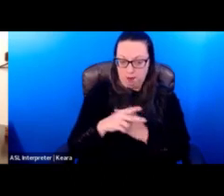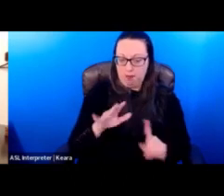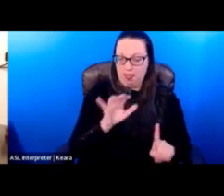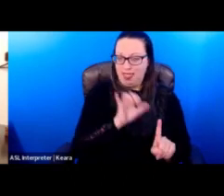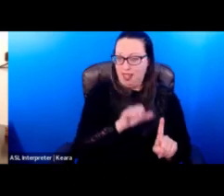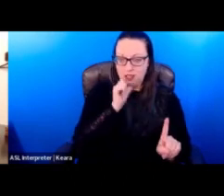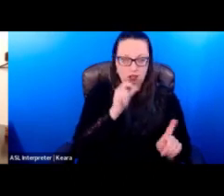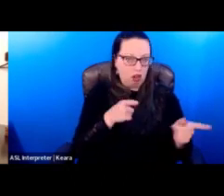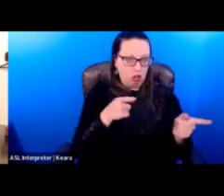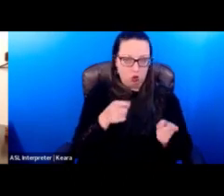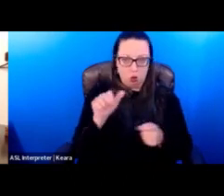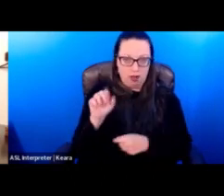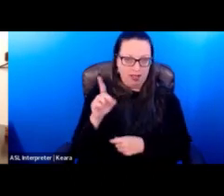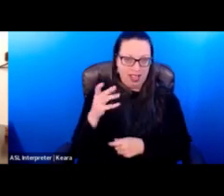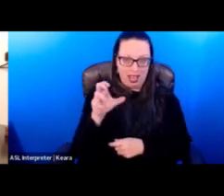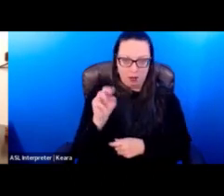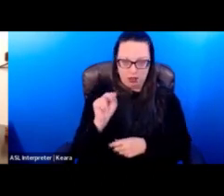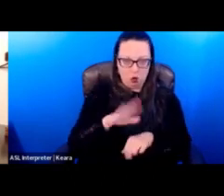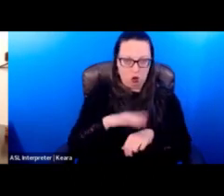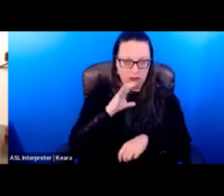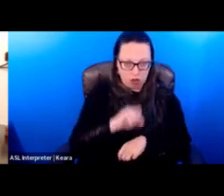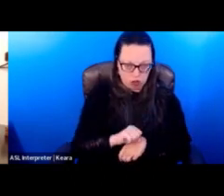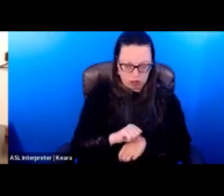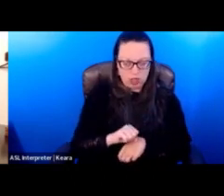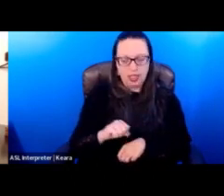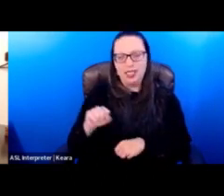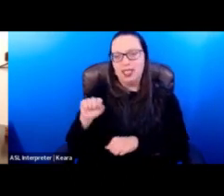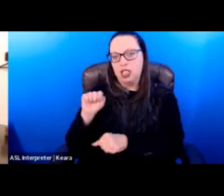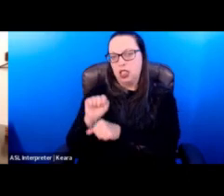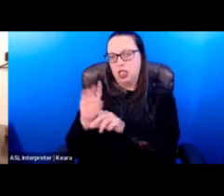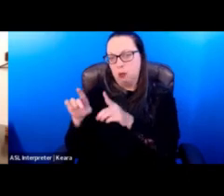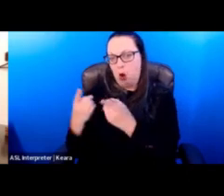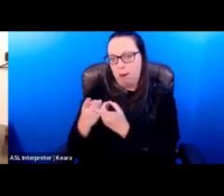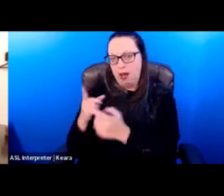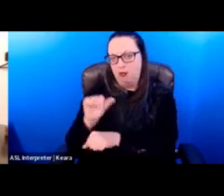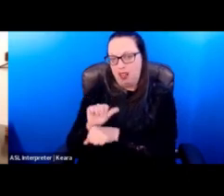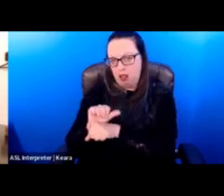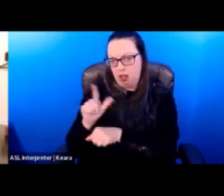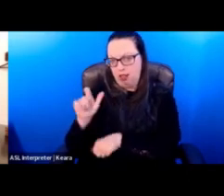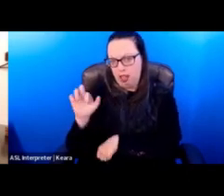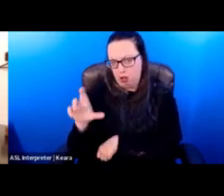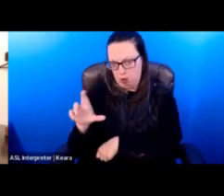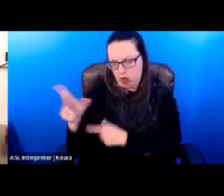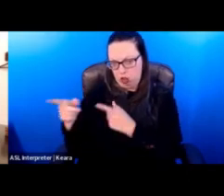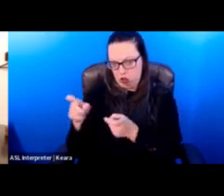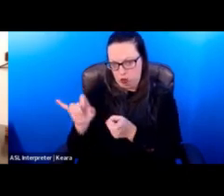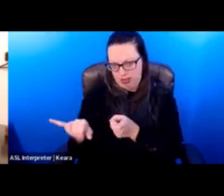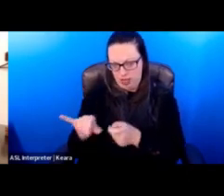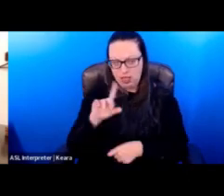Administration on Aging. It's administered by the Department of Labor. And it's also the only portion of the act that is means